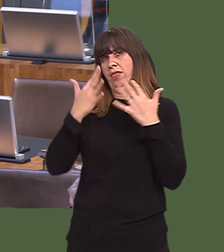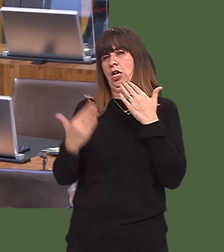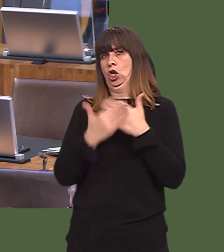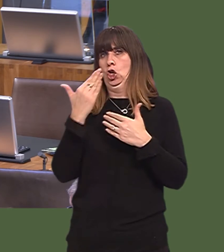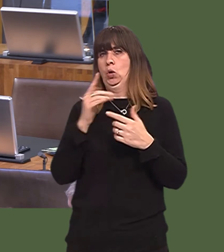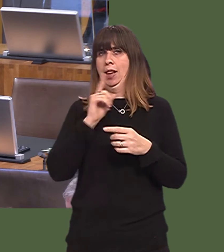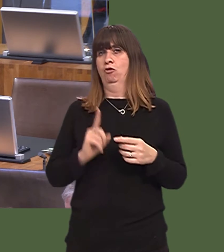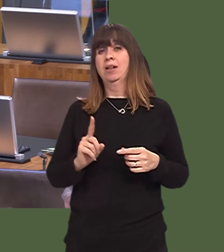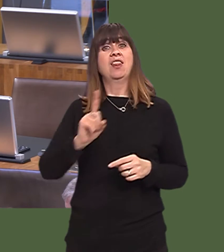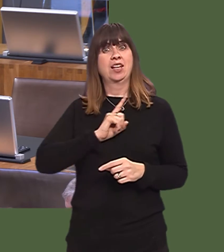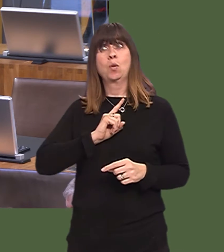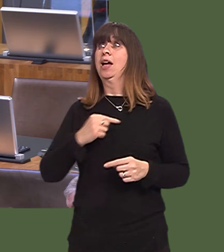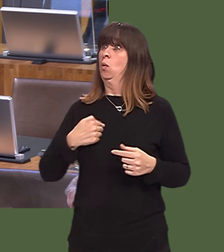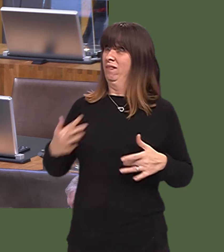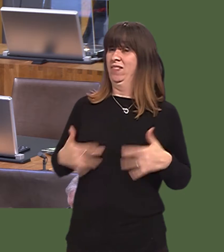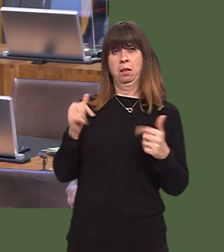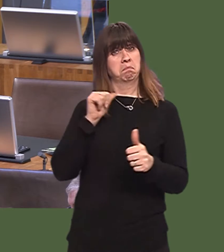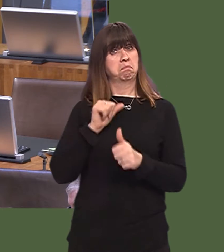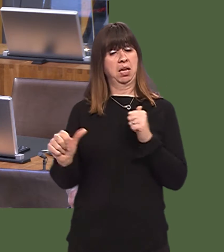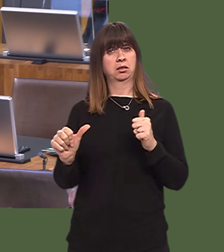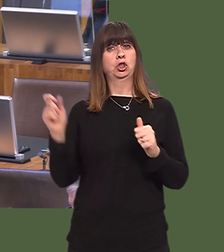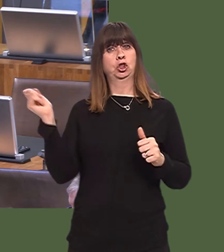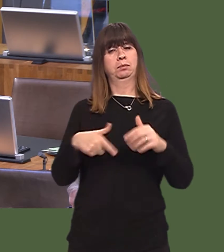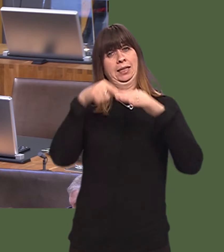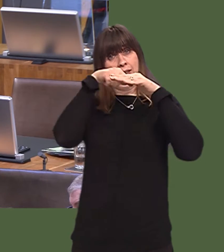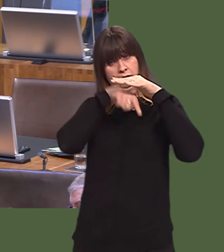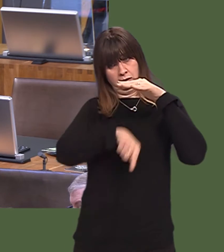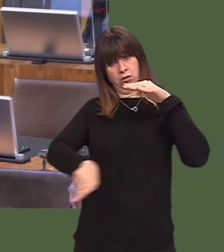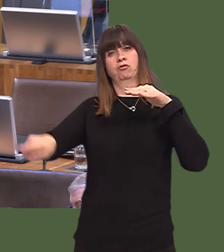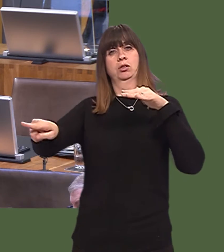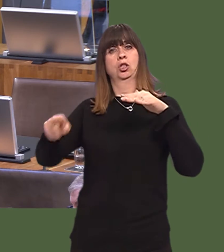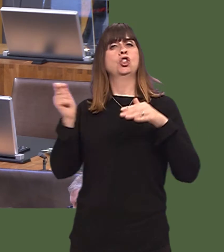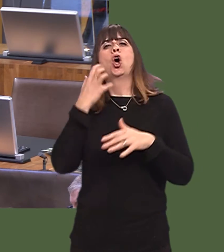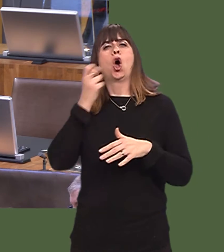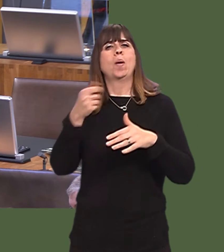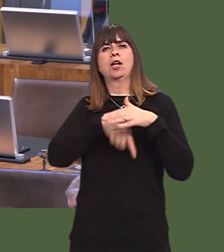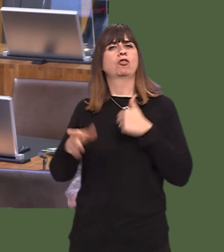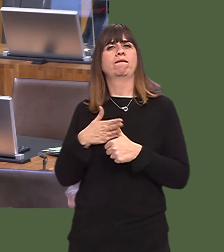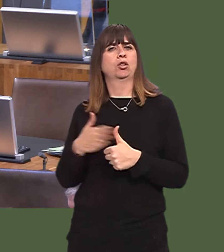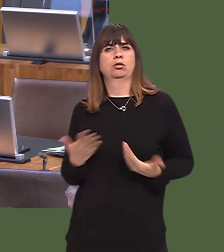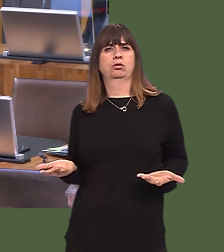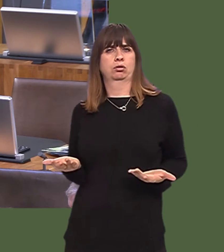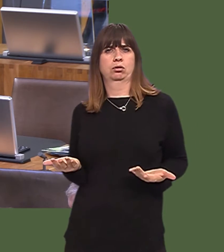Itís why we take the view that the preferred position, the default position, should be undergrounding.